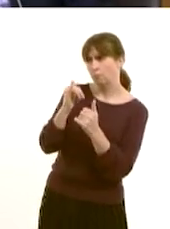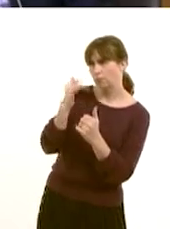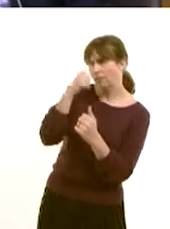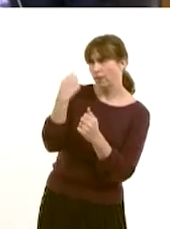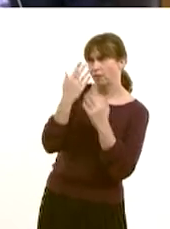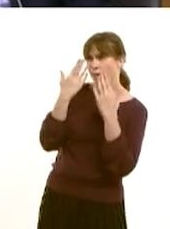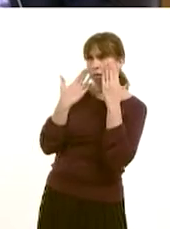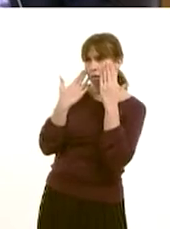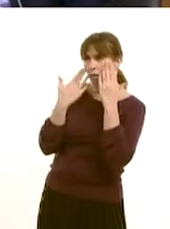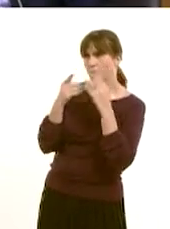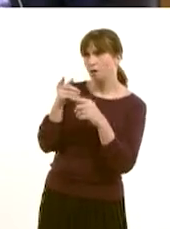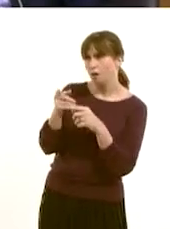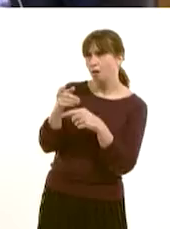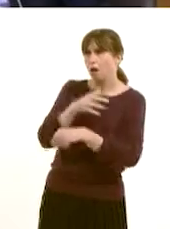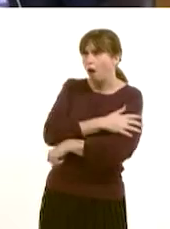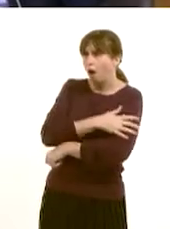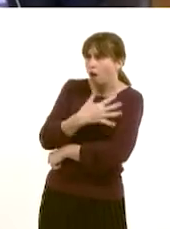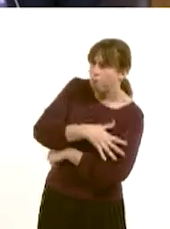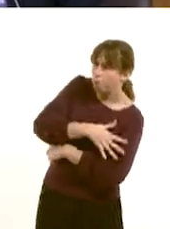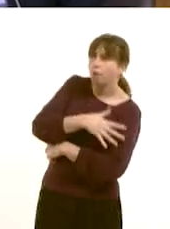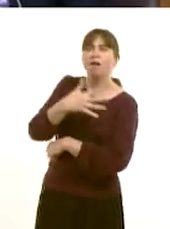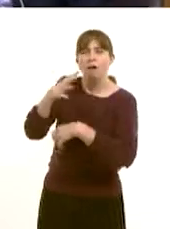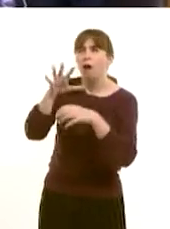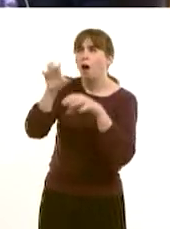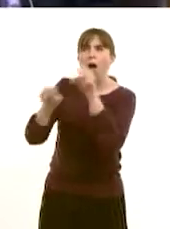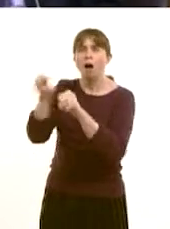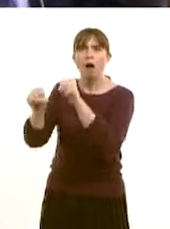early so that paramedics can get to them early, and then of course to ensure that they get